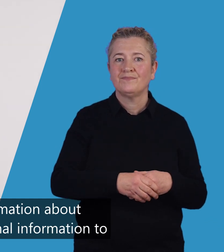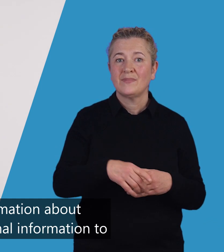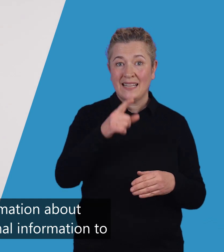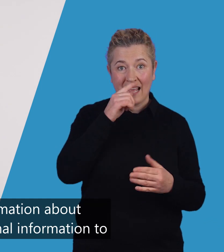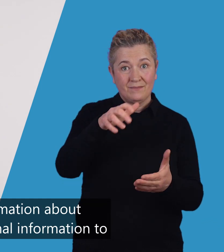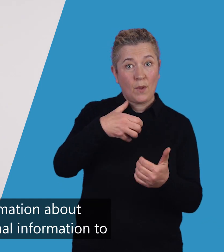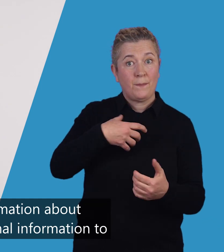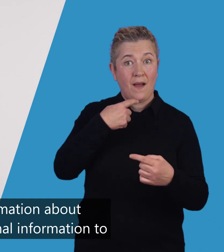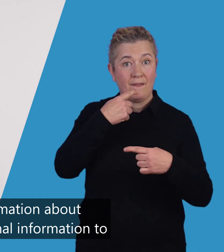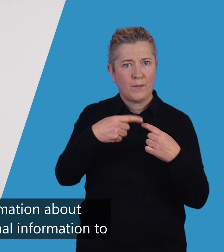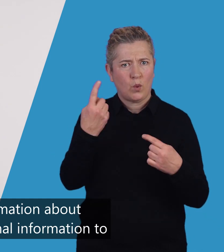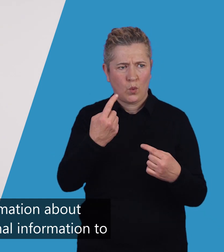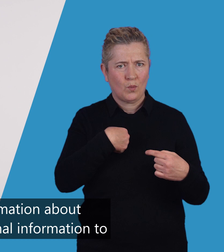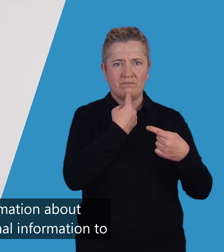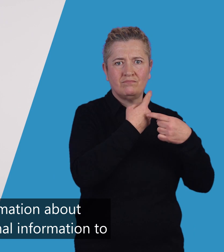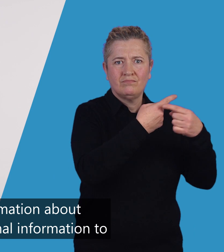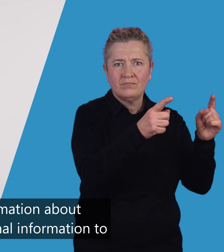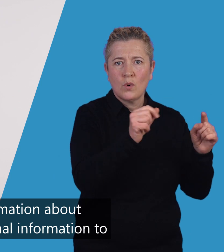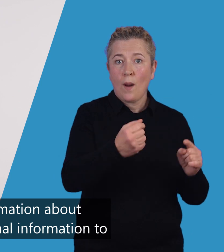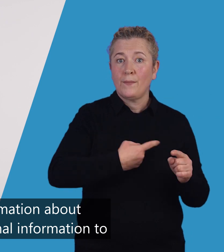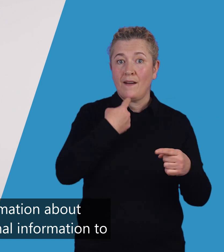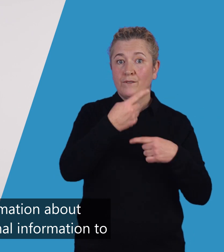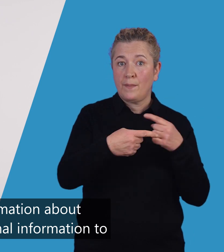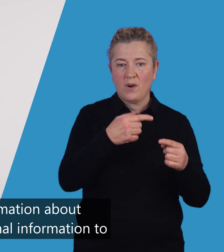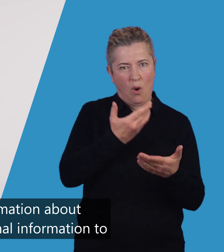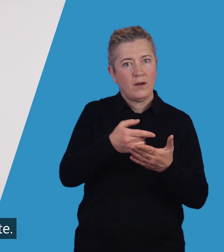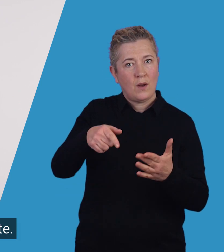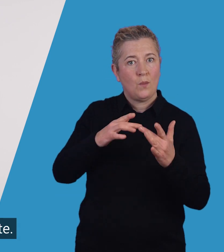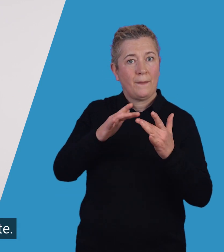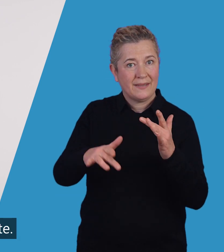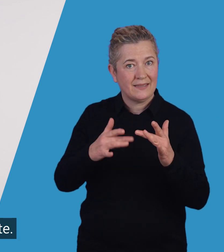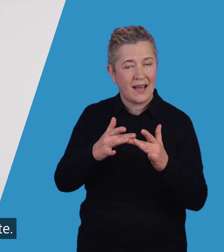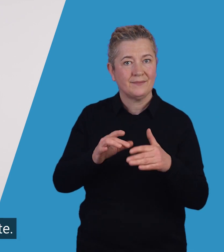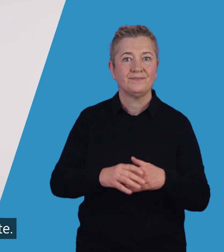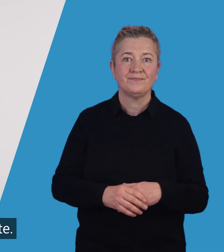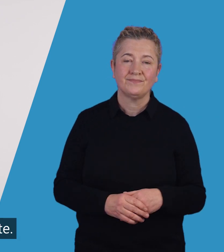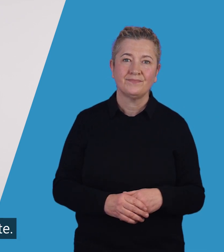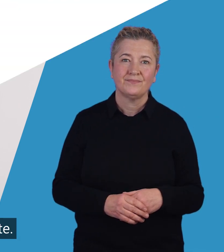You can find more information about who we disclose your personal information to on this website.